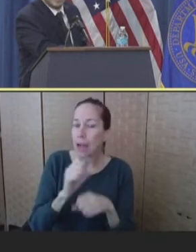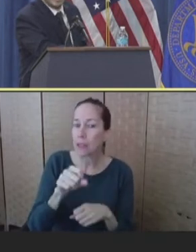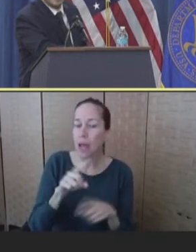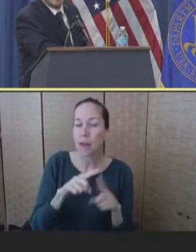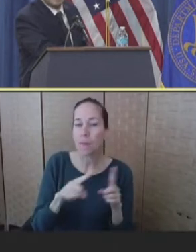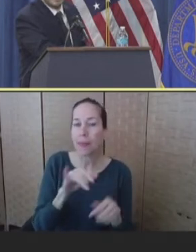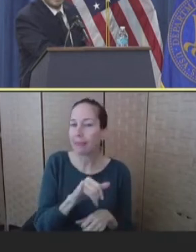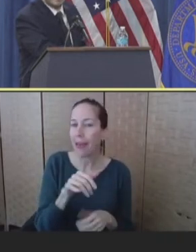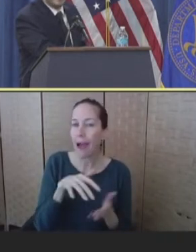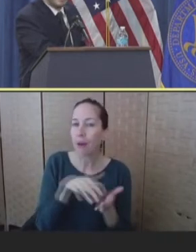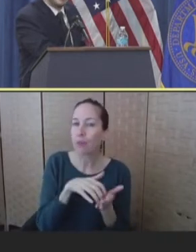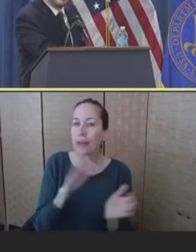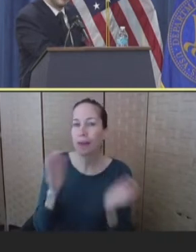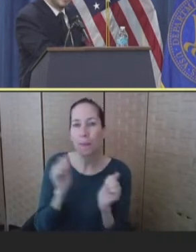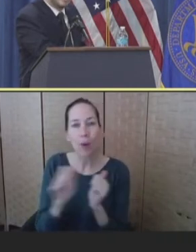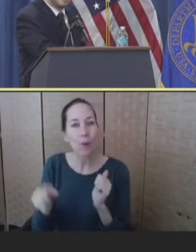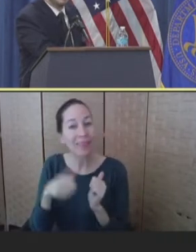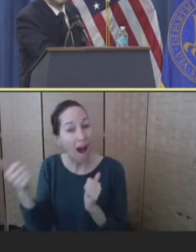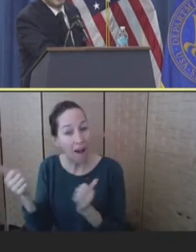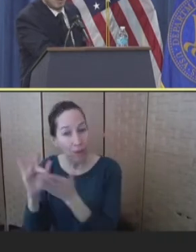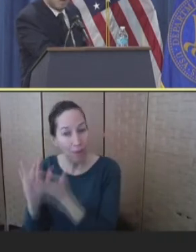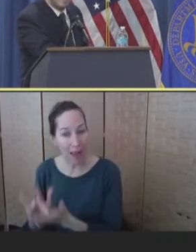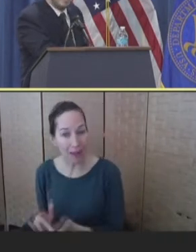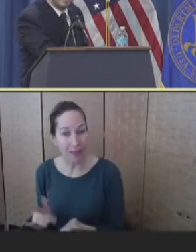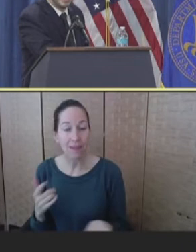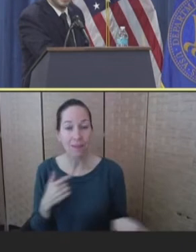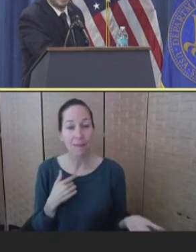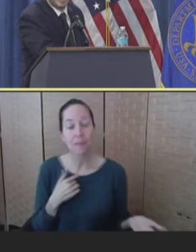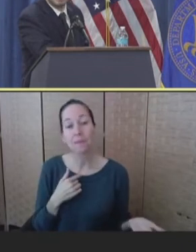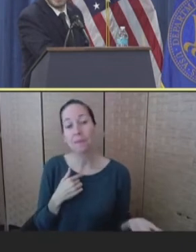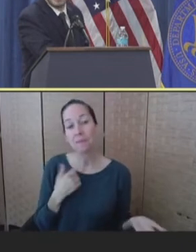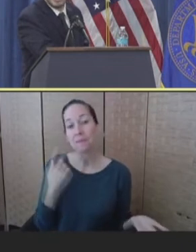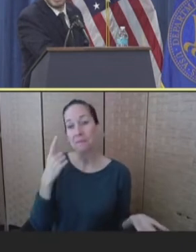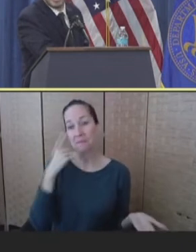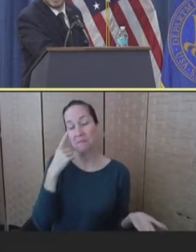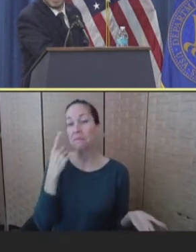So, I think that provides some -- a window into the possible mechanistic components go